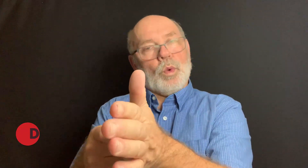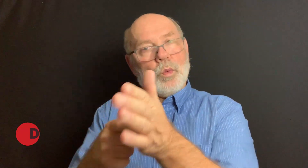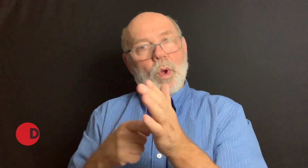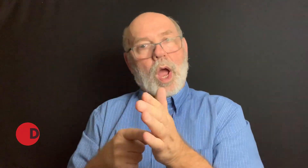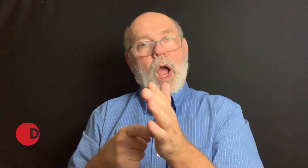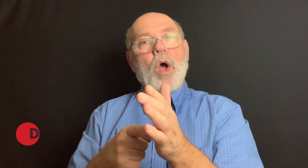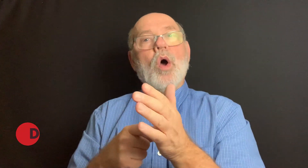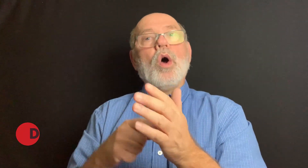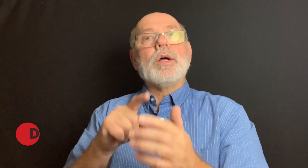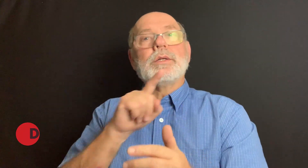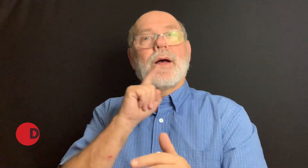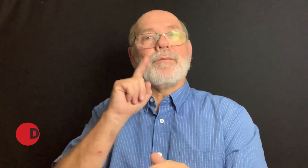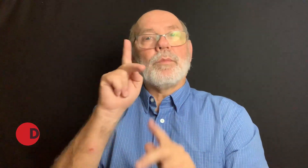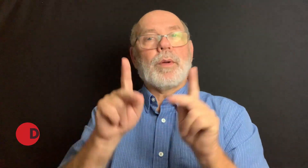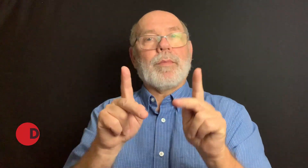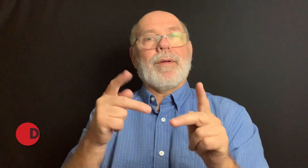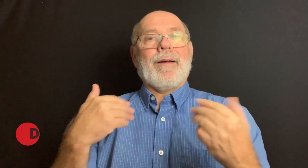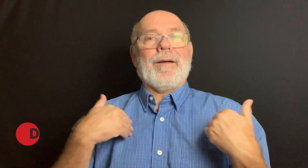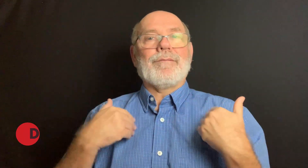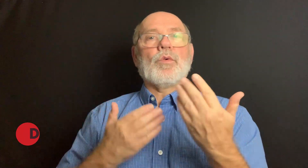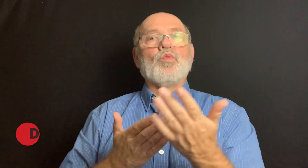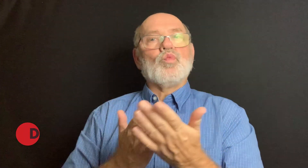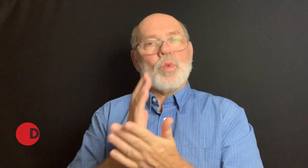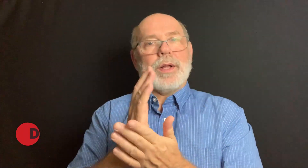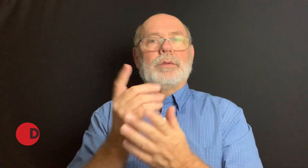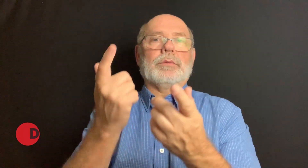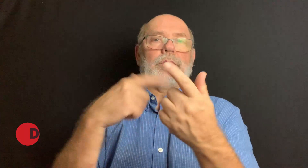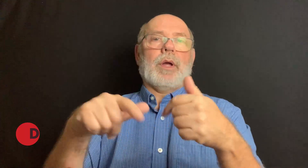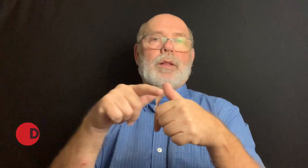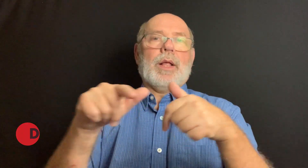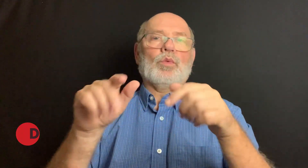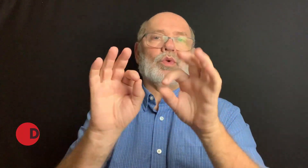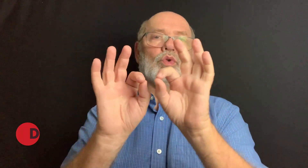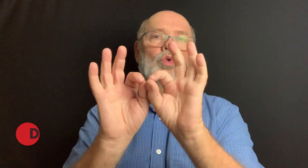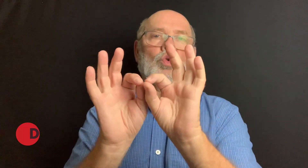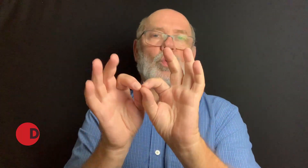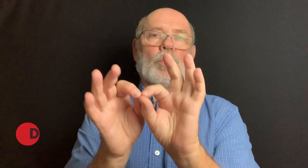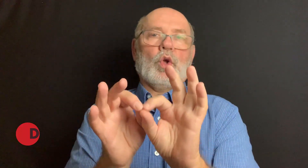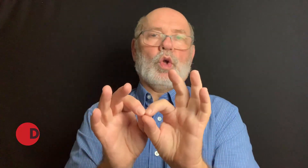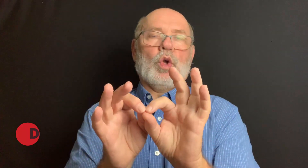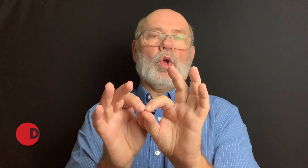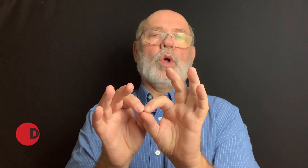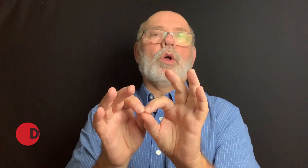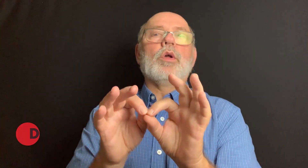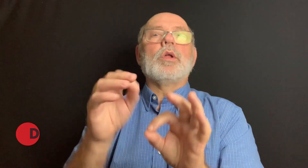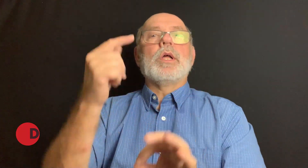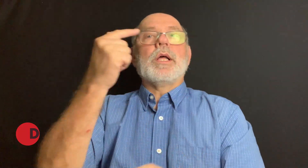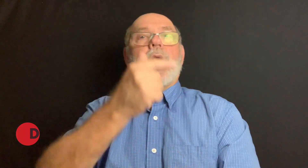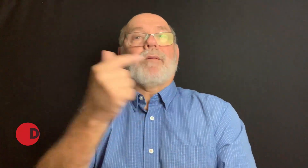requires Deaf people have the right to sign language interpreters and